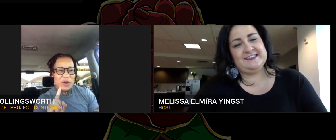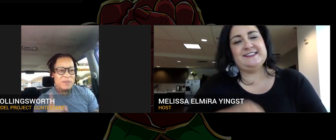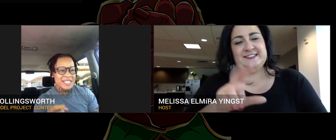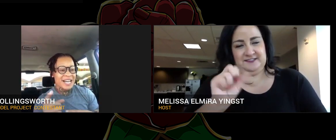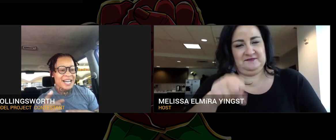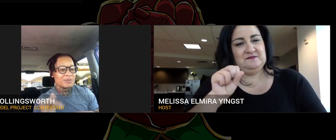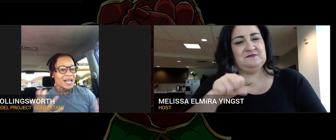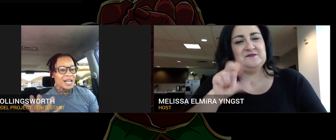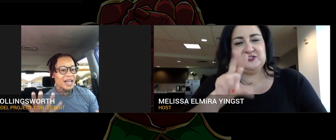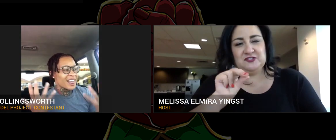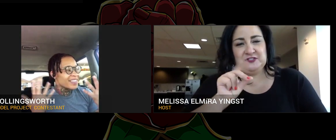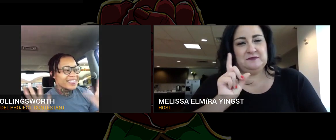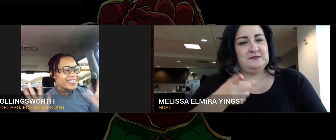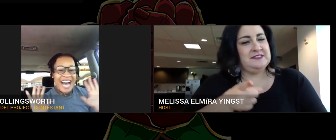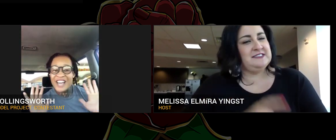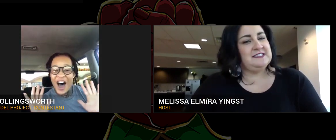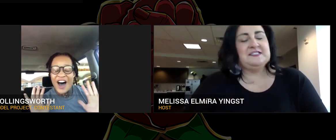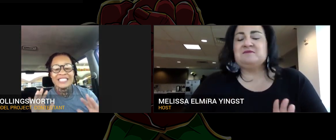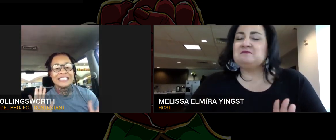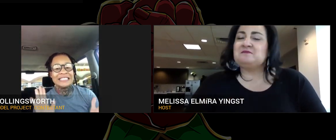Yes. That's it.